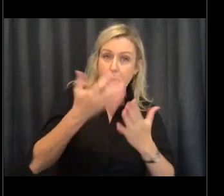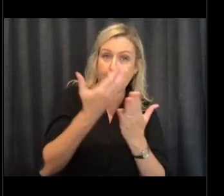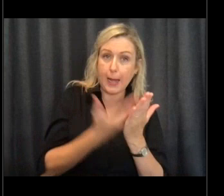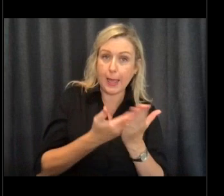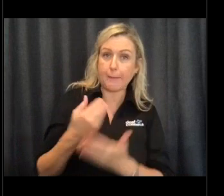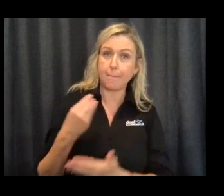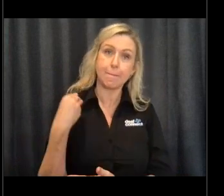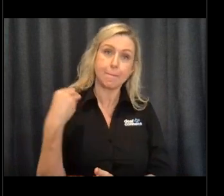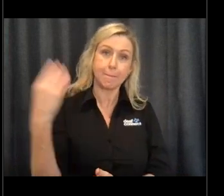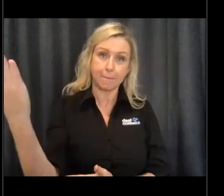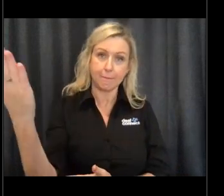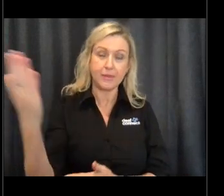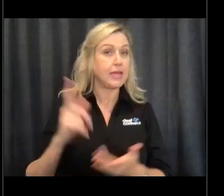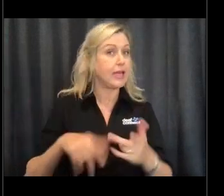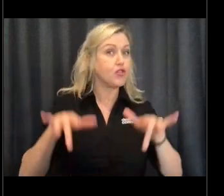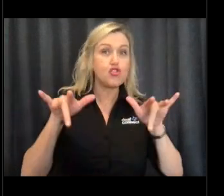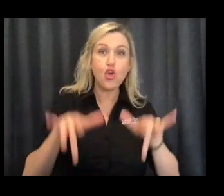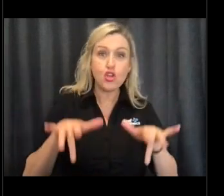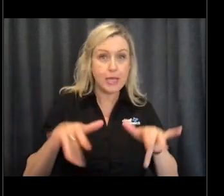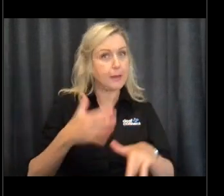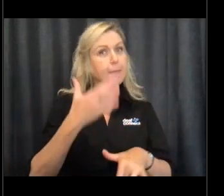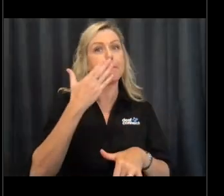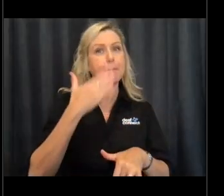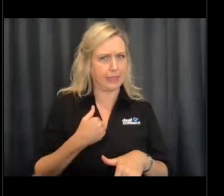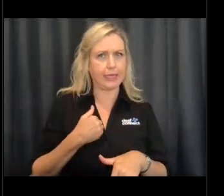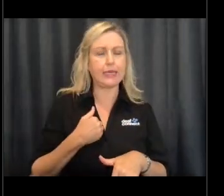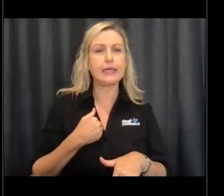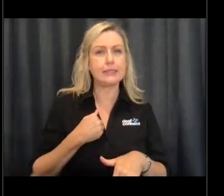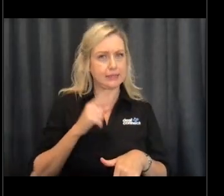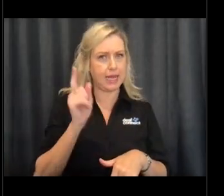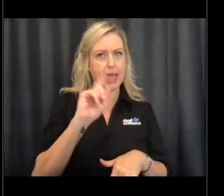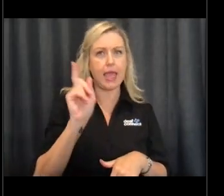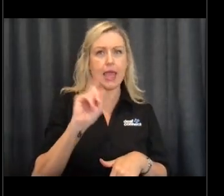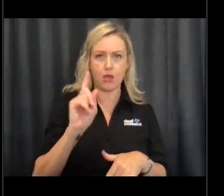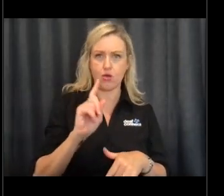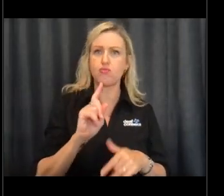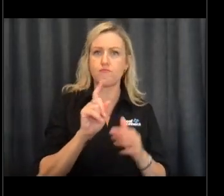please encourage you to get them to lodge that straight away.